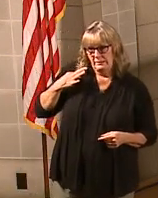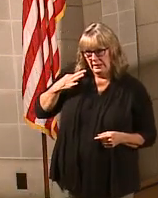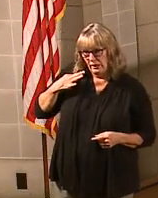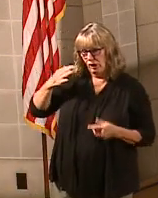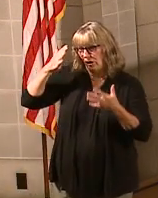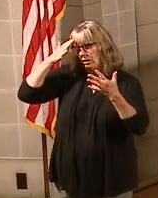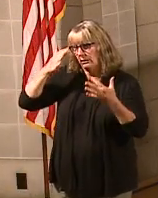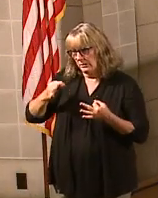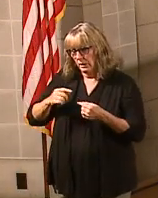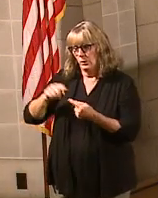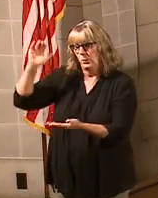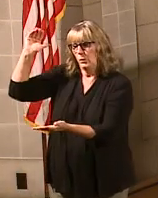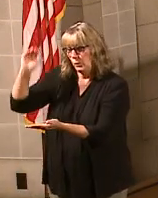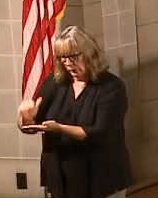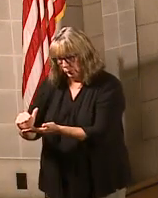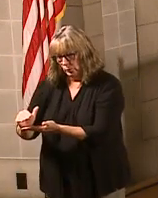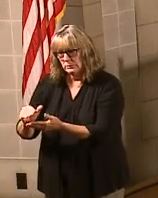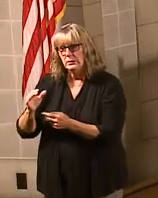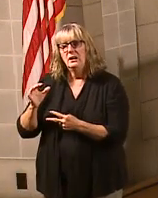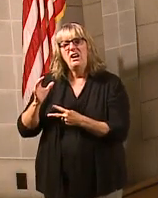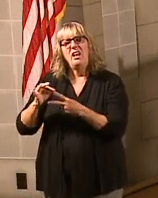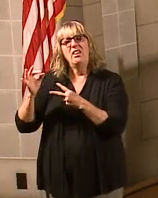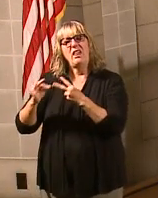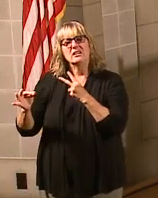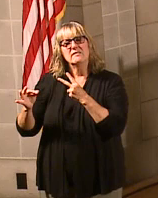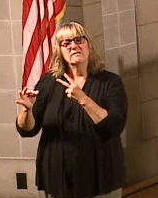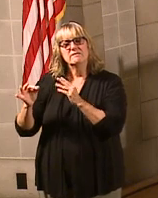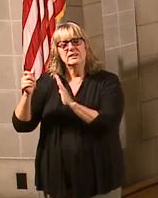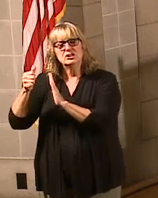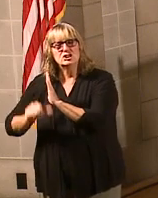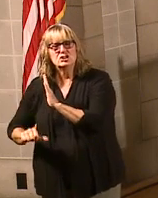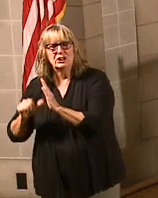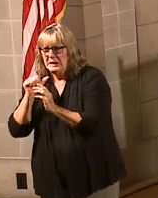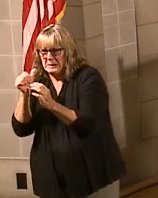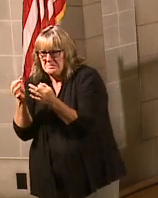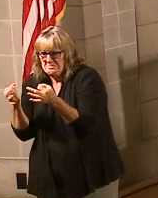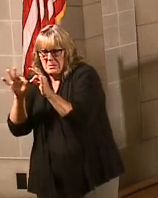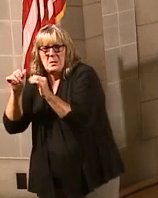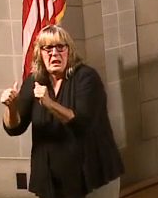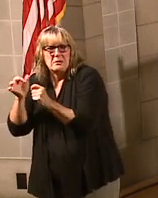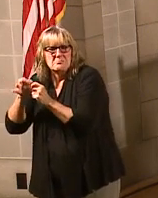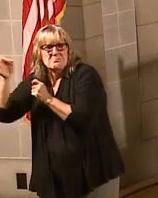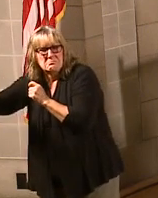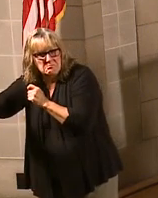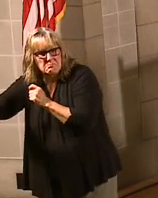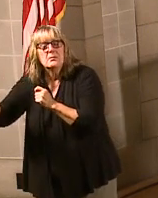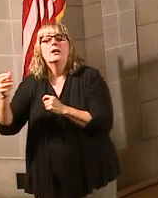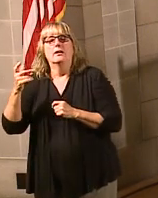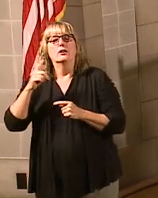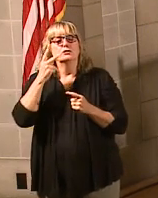[ SPEAKER OFF MIC ] SO WHAT DR. ANTONE CAN SAY IS